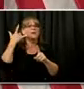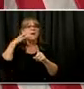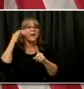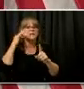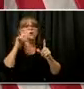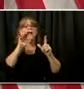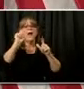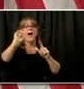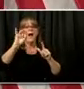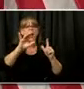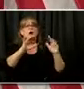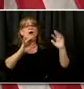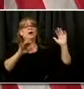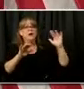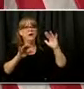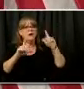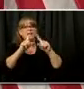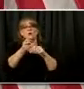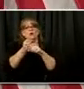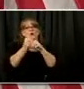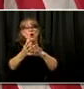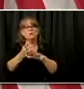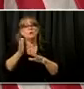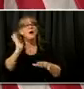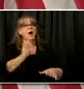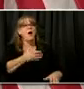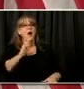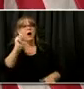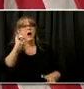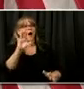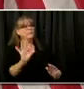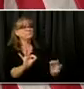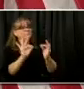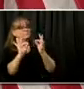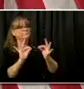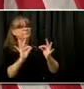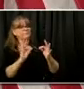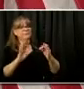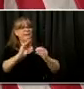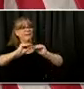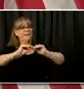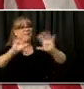and we're expecting while air quality ticked up over the weekend it's it's going to tick back down